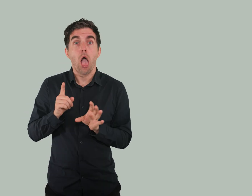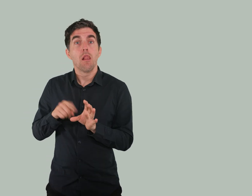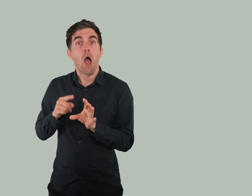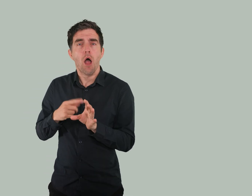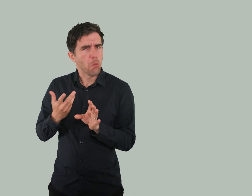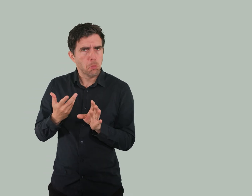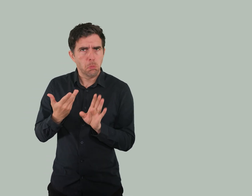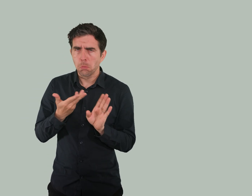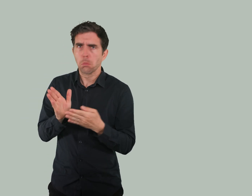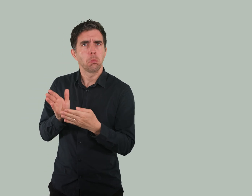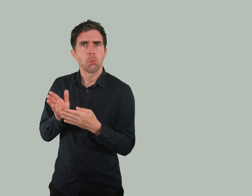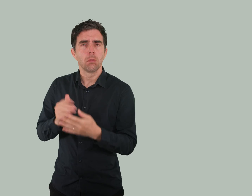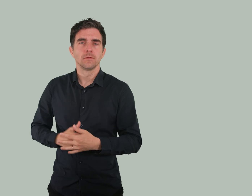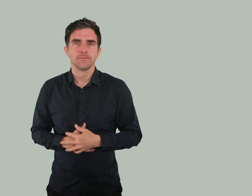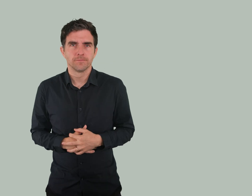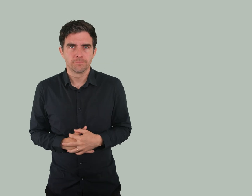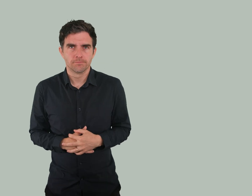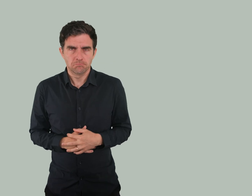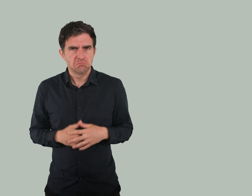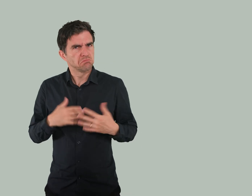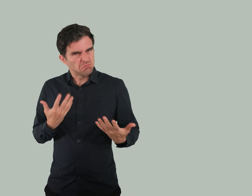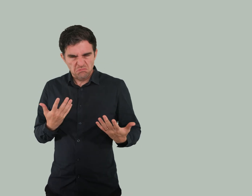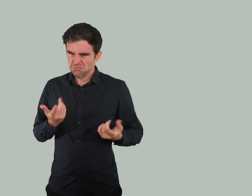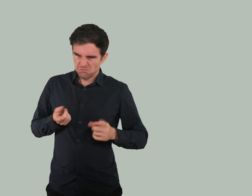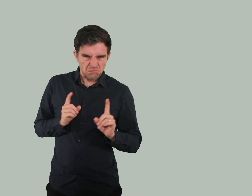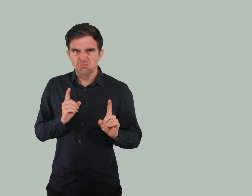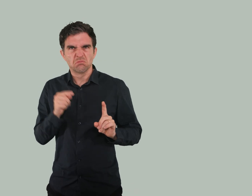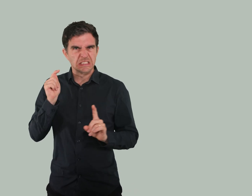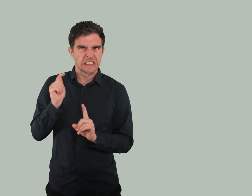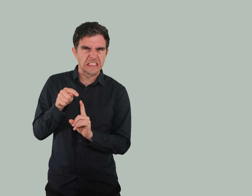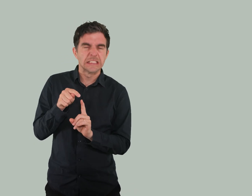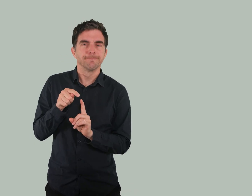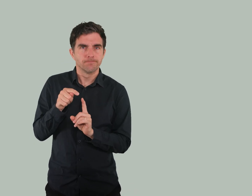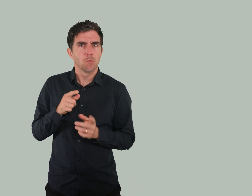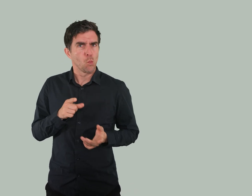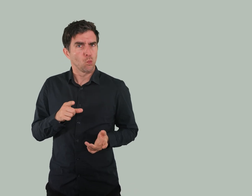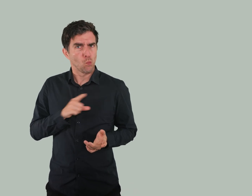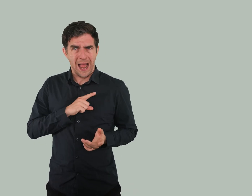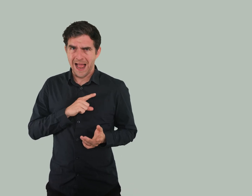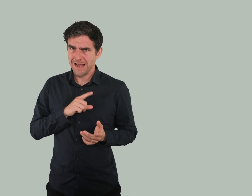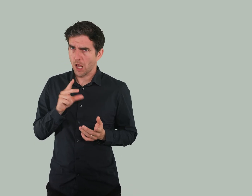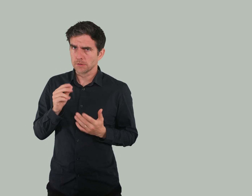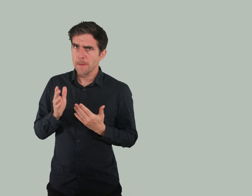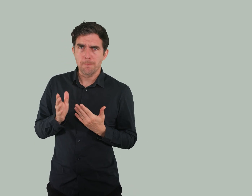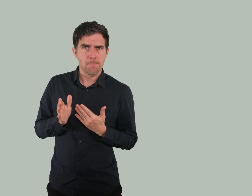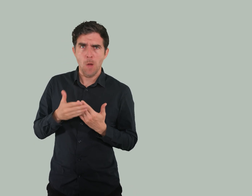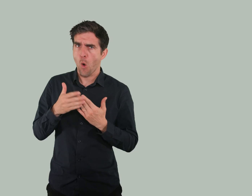while young people moved in the opposite direction. 219. The obvious question is why this did not produce